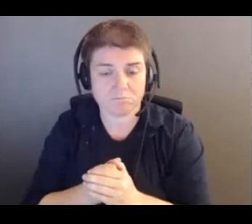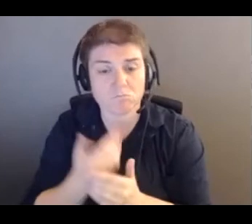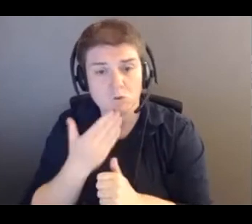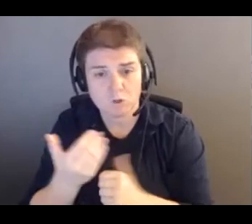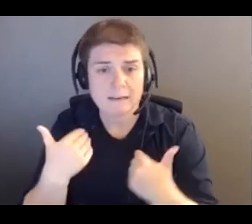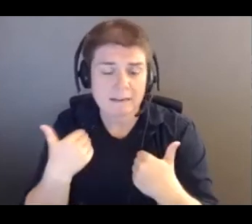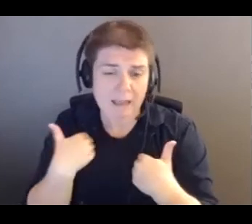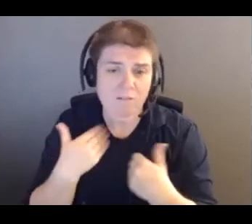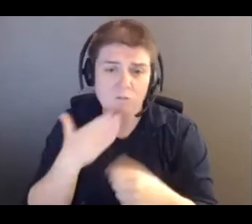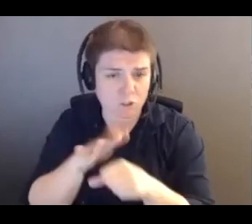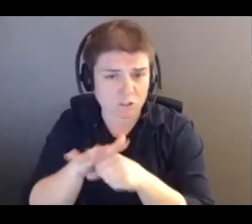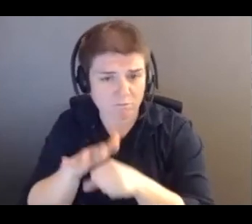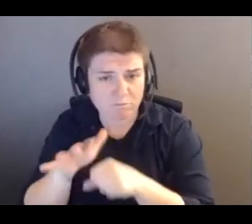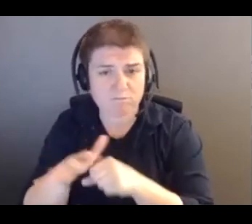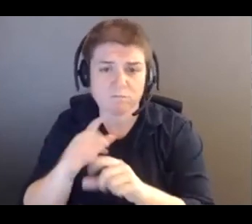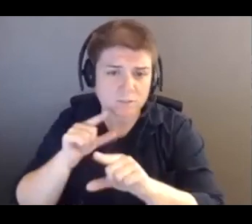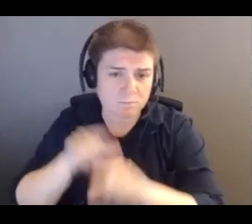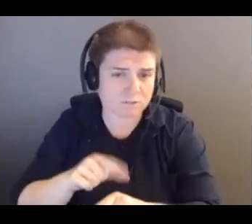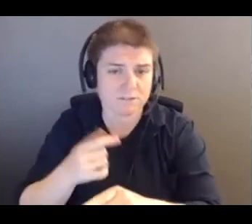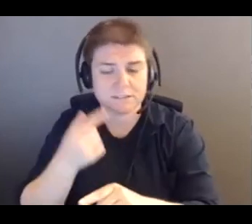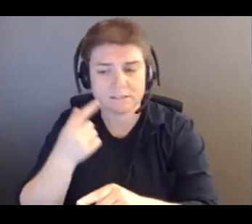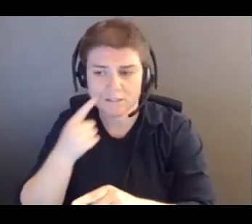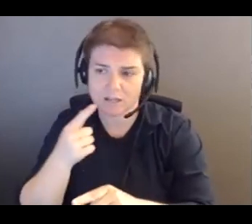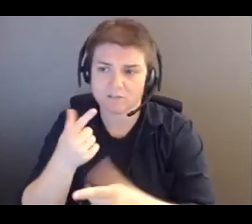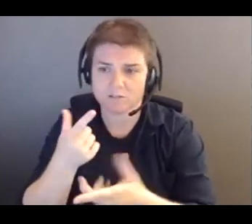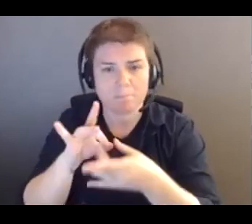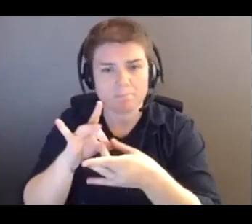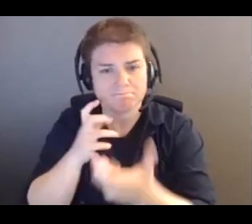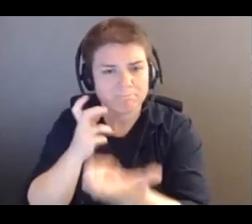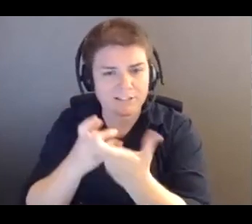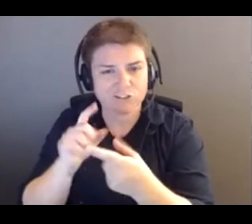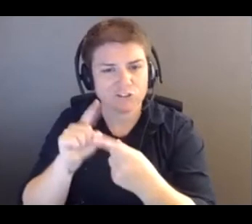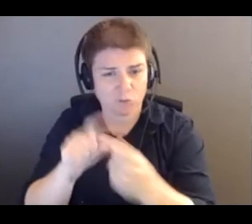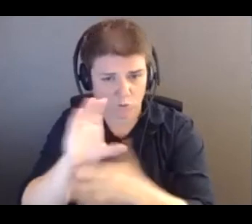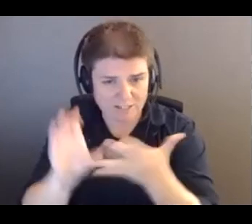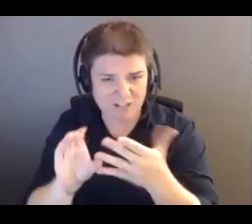responses that address the criteria of the program but may be lacking detail or rationale.